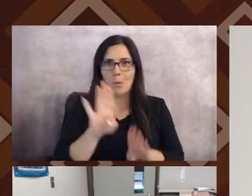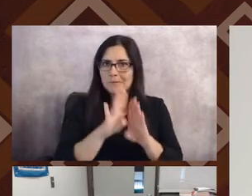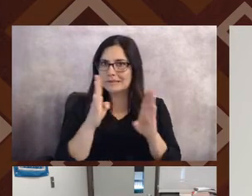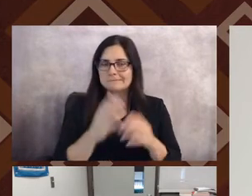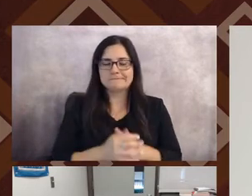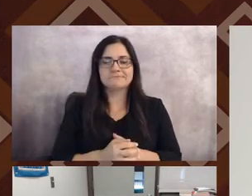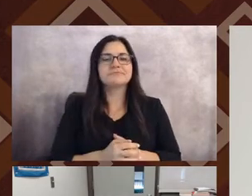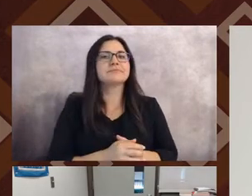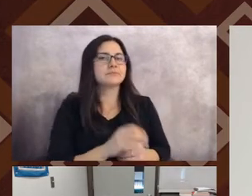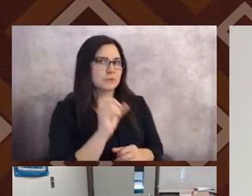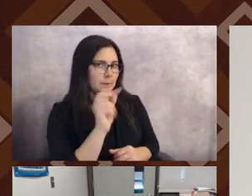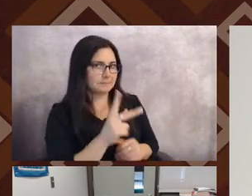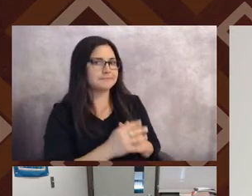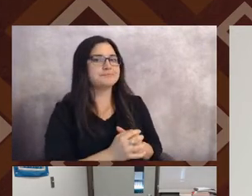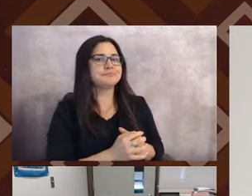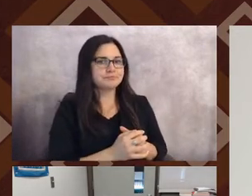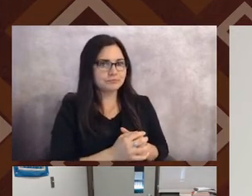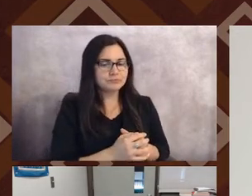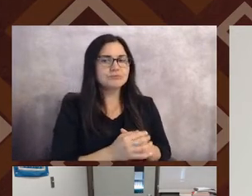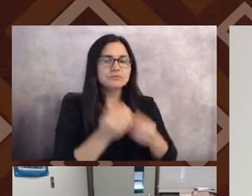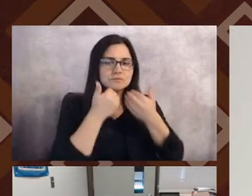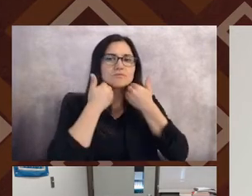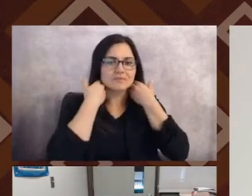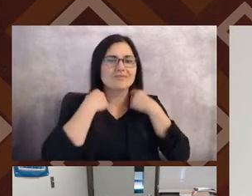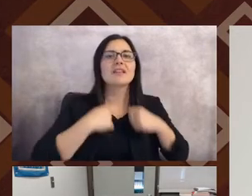I think you covered all the bases on this one.